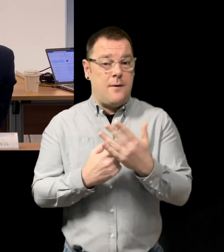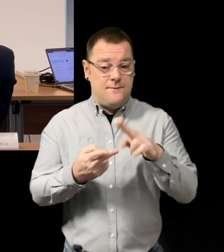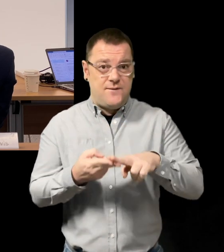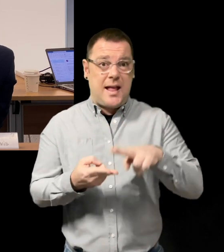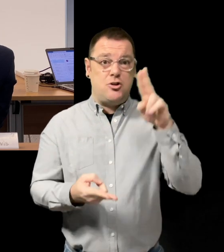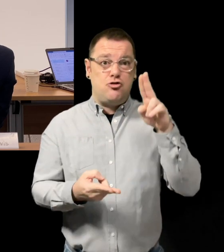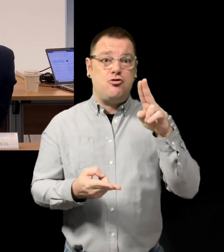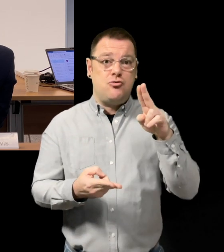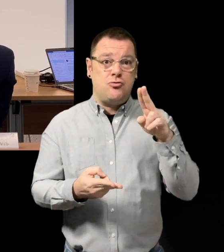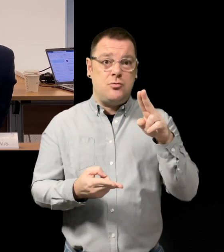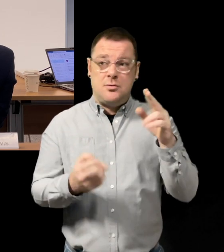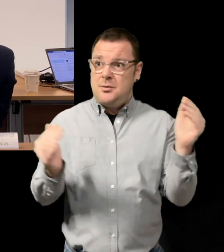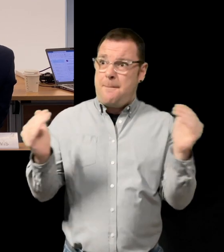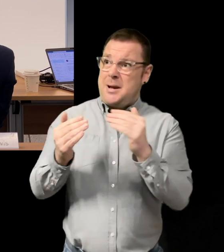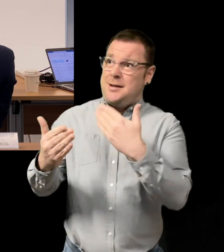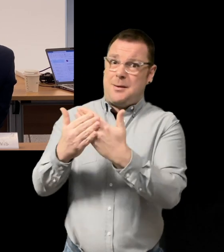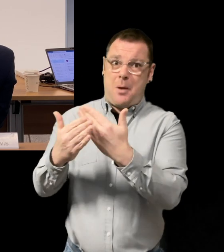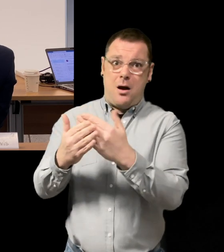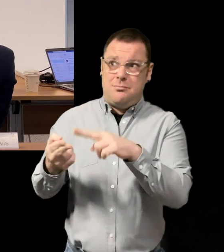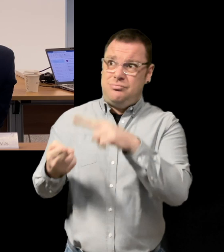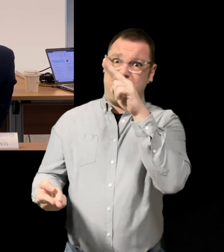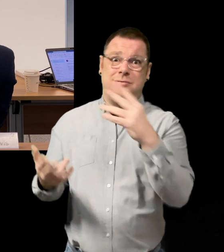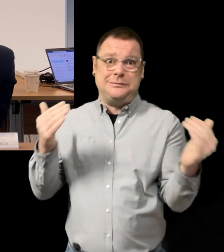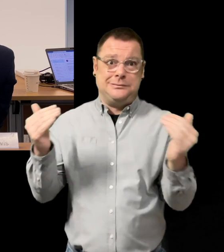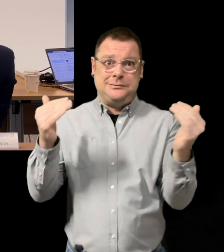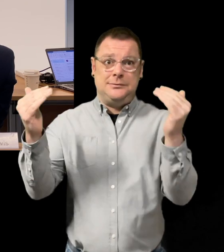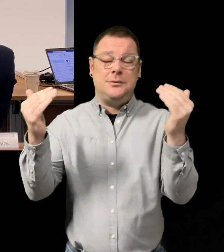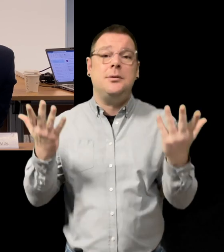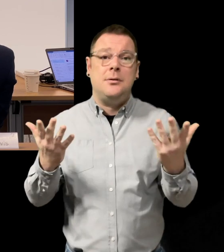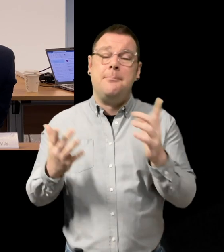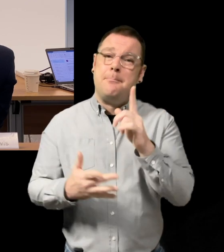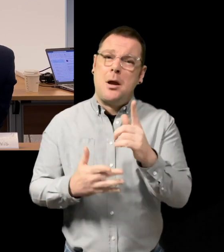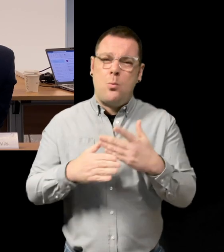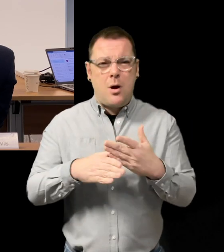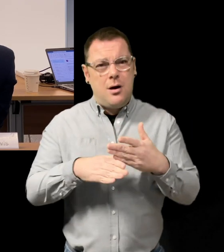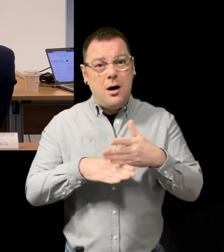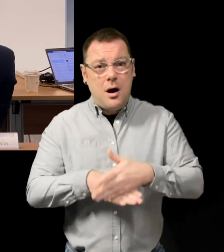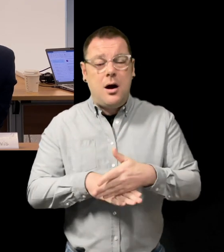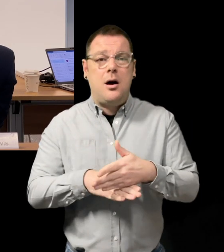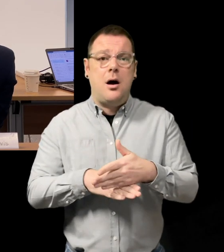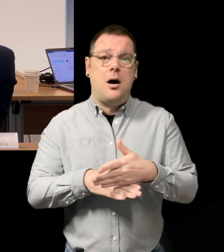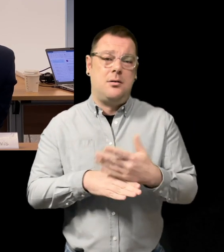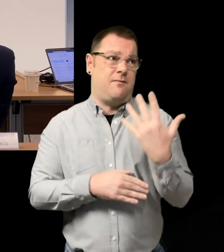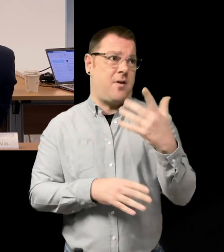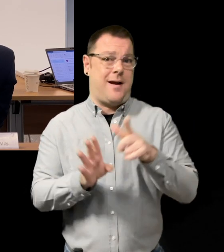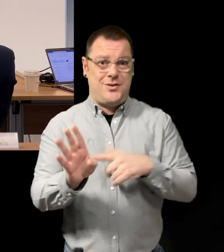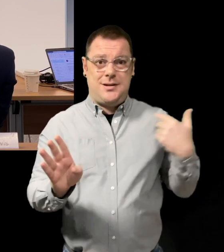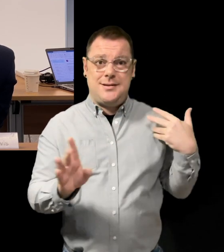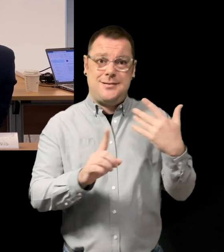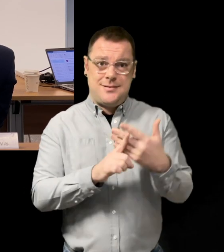inflation meeting increasing demand. However, we have worked incredibly hard over the last five years